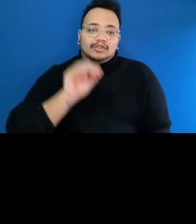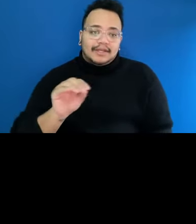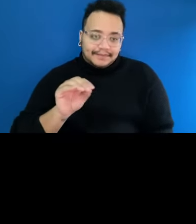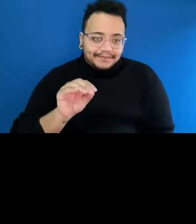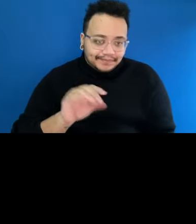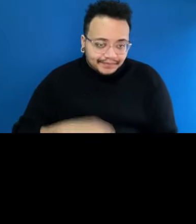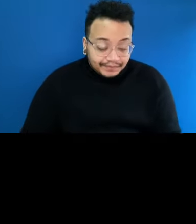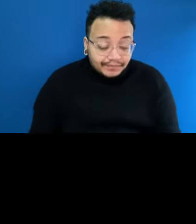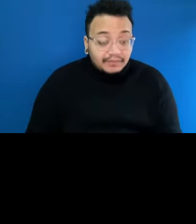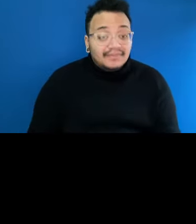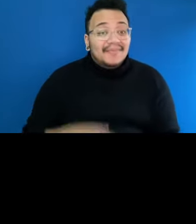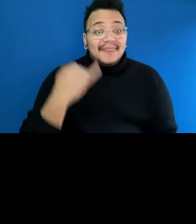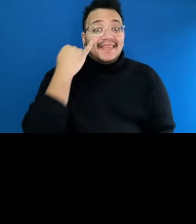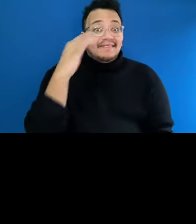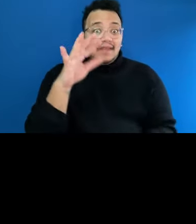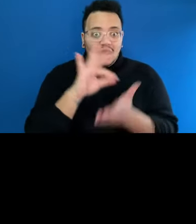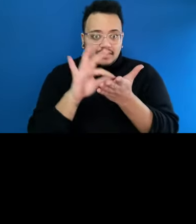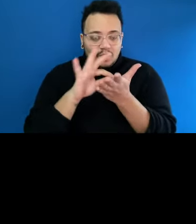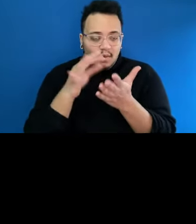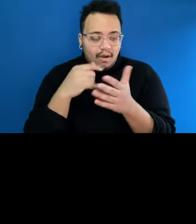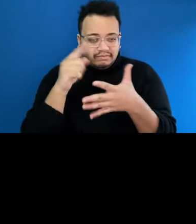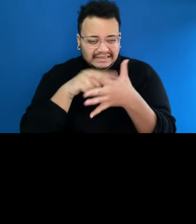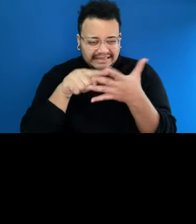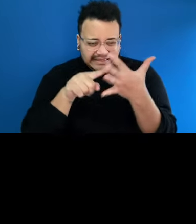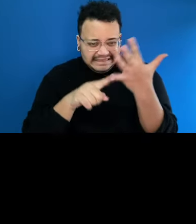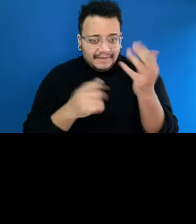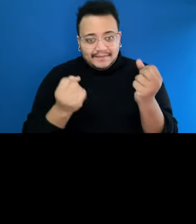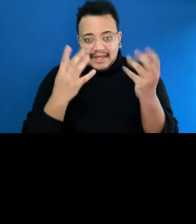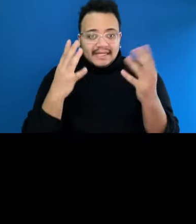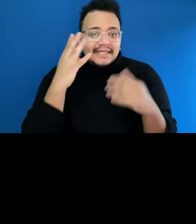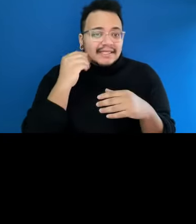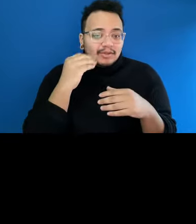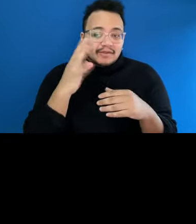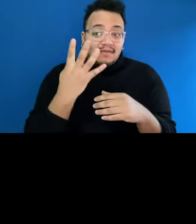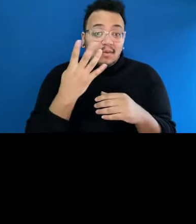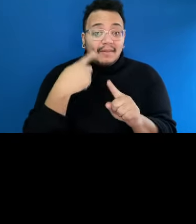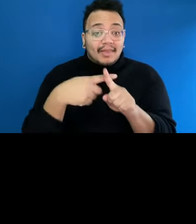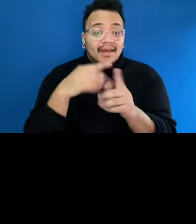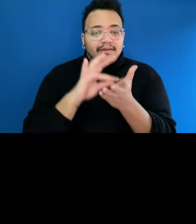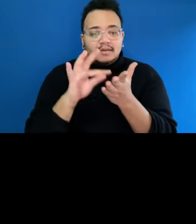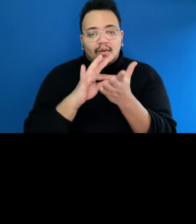is 20% of the general population. But for LGB populations,